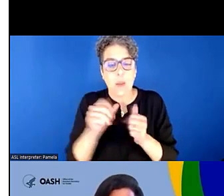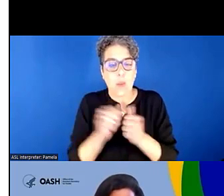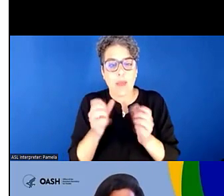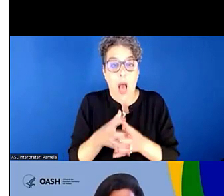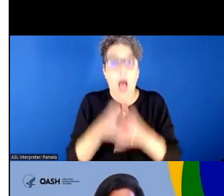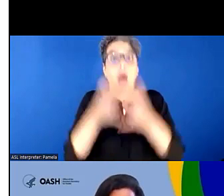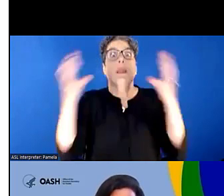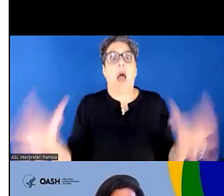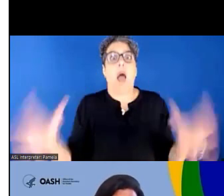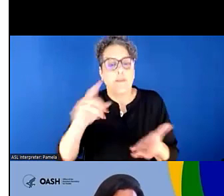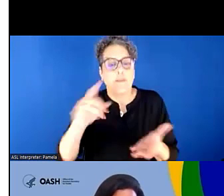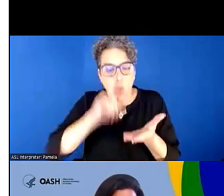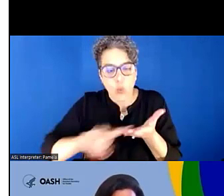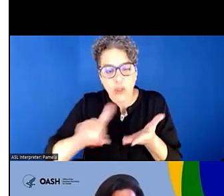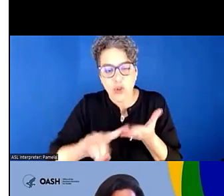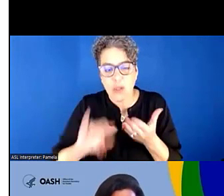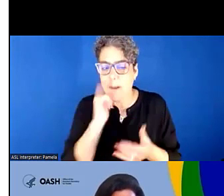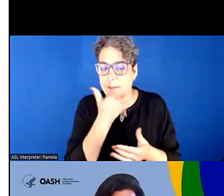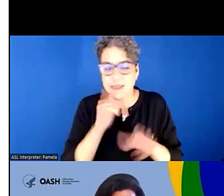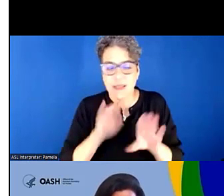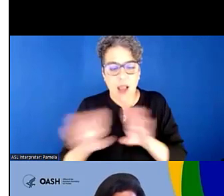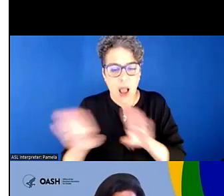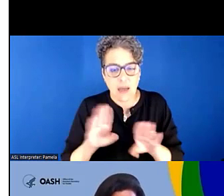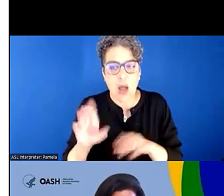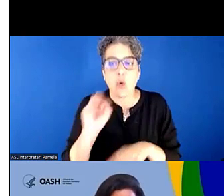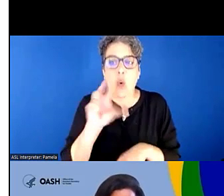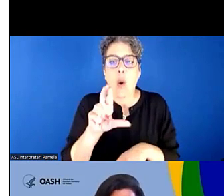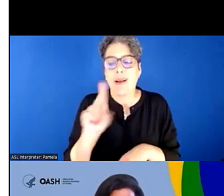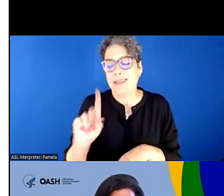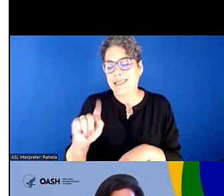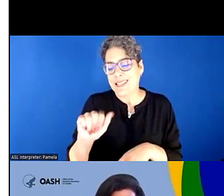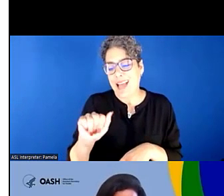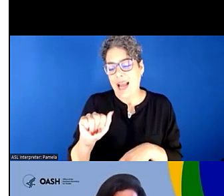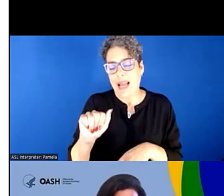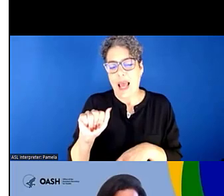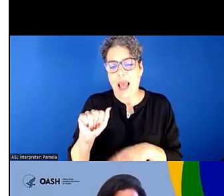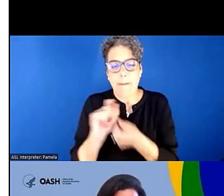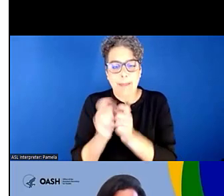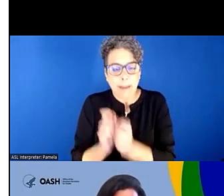data manipulations that happen. So it's a slippery slope.